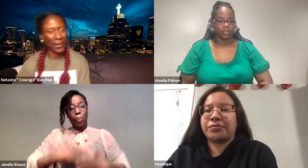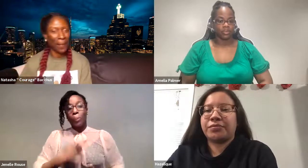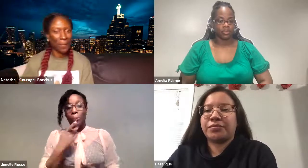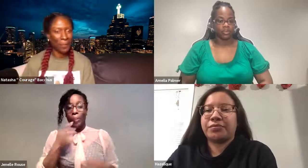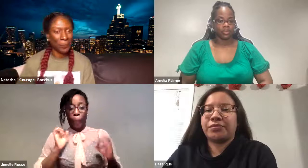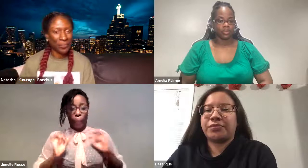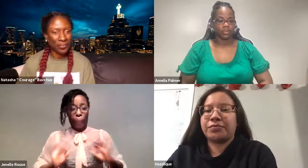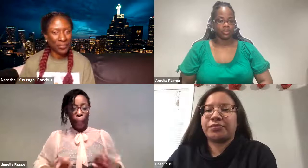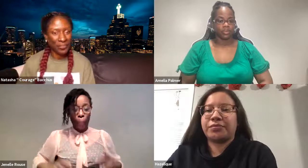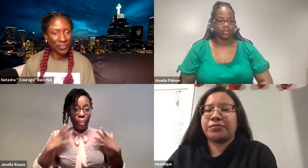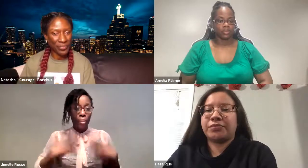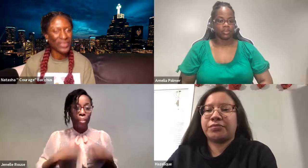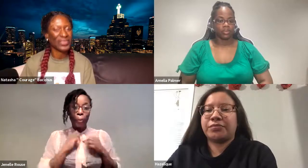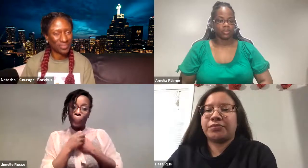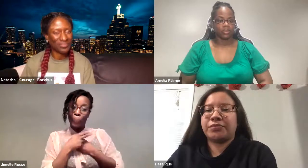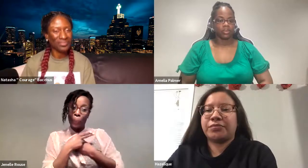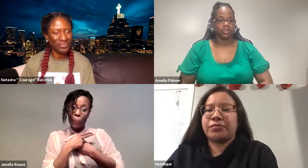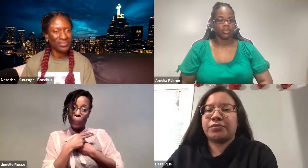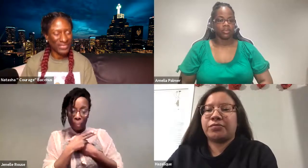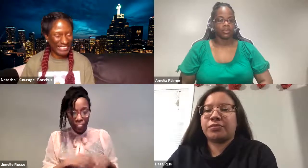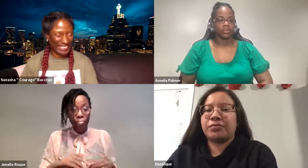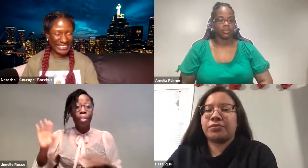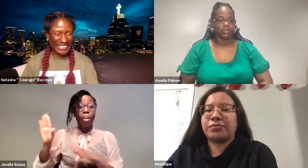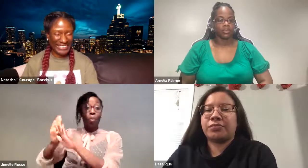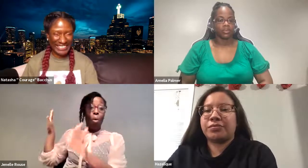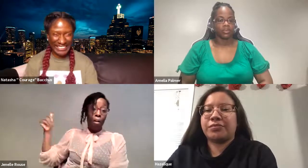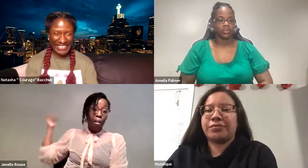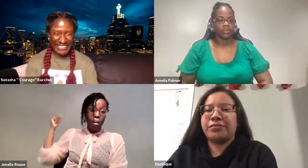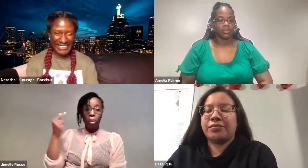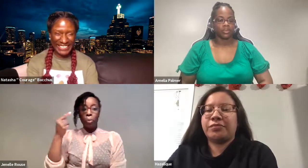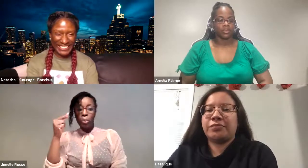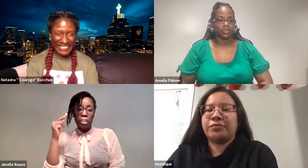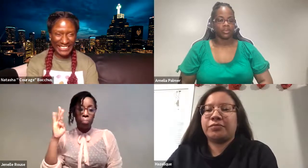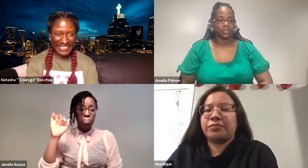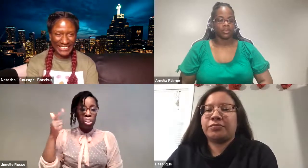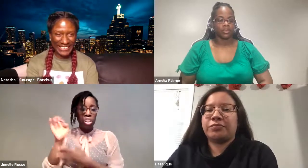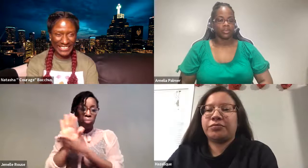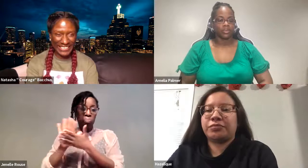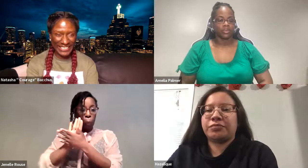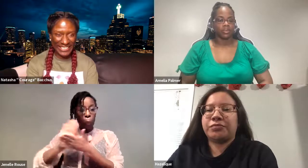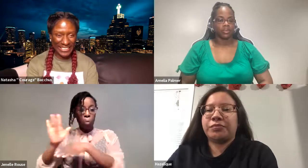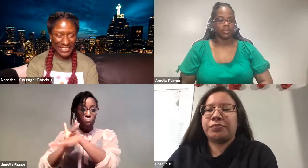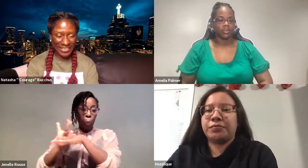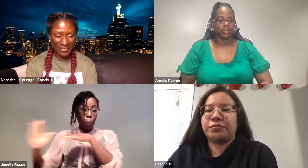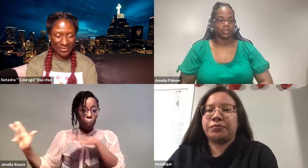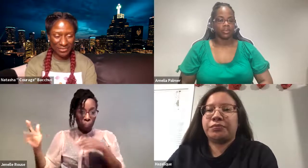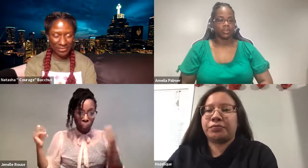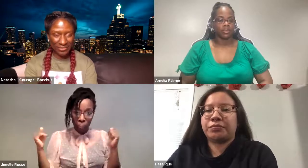black tank top and then a see-through polka dot shirt with a bow and i'm on like a greenish beige